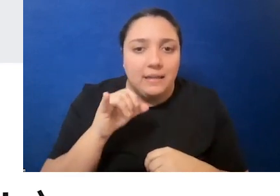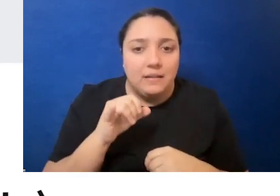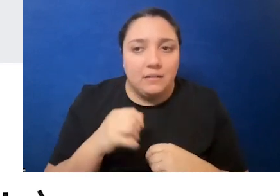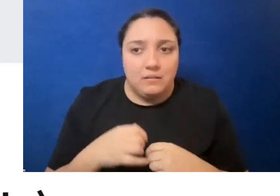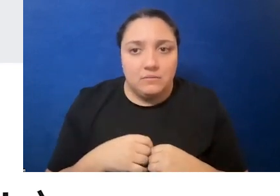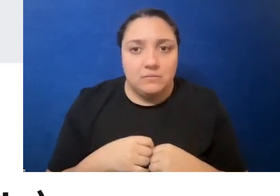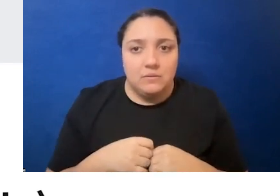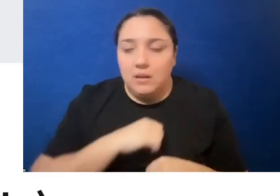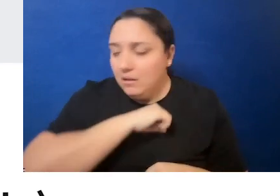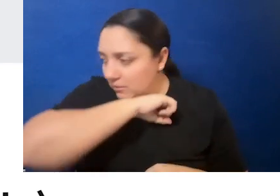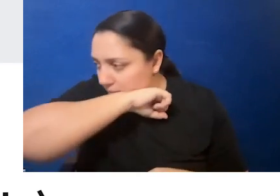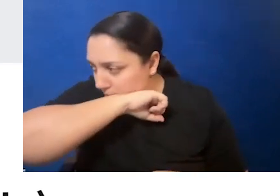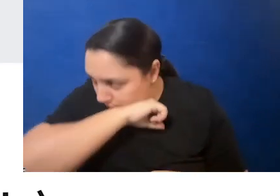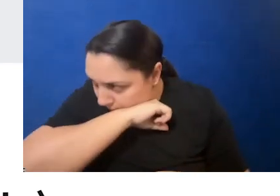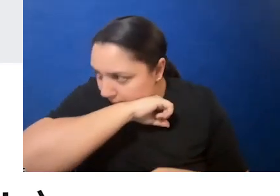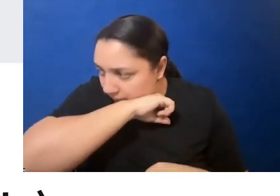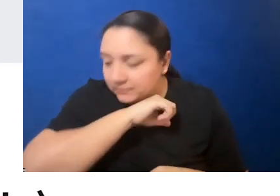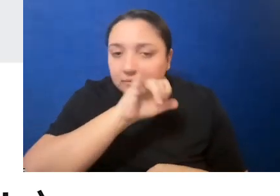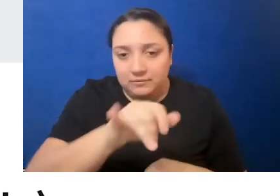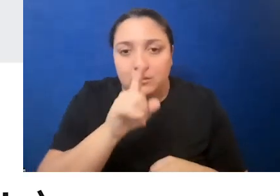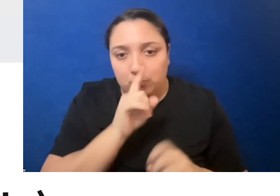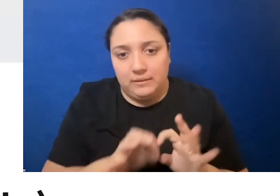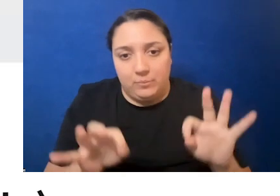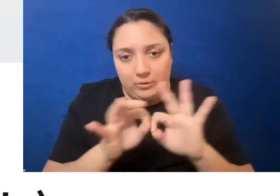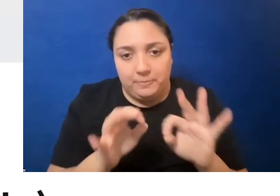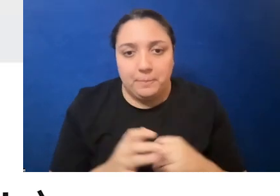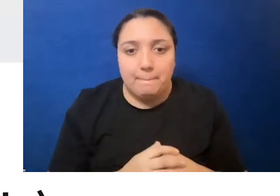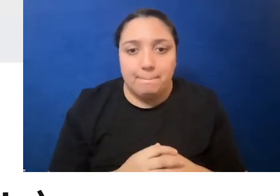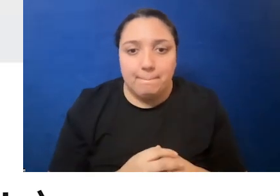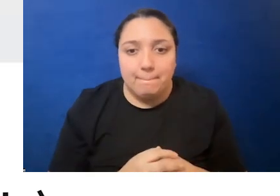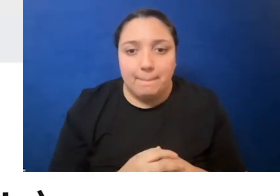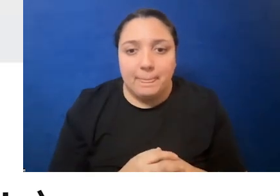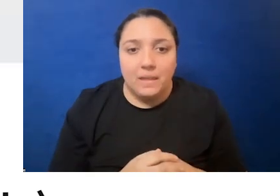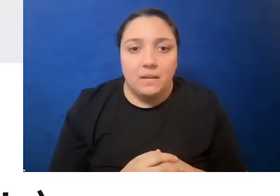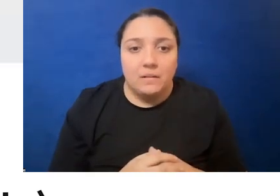WITH PEOPLE, I THINK ARE VERY IMPORTANT.